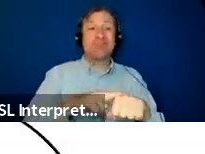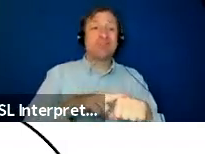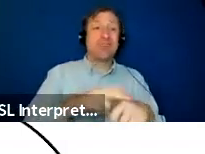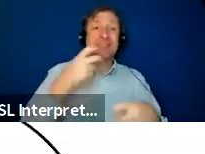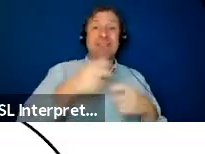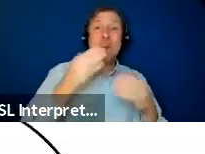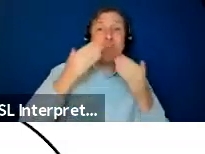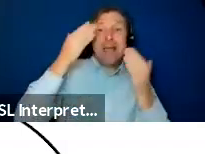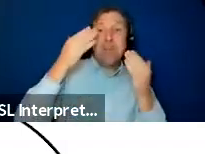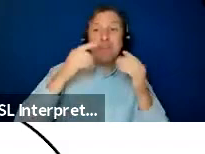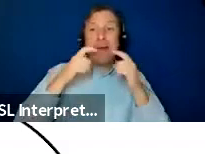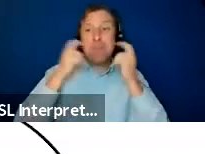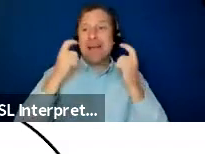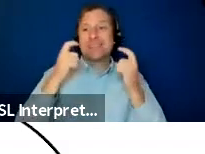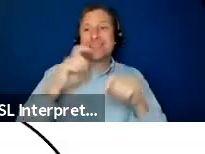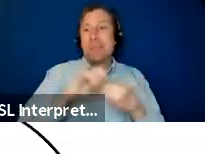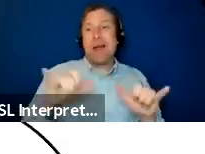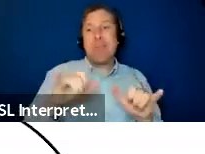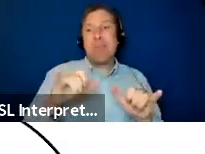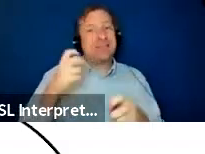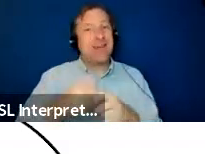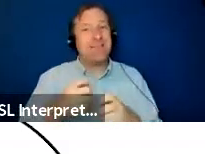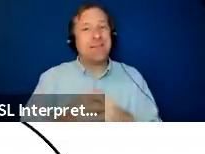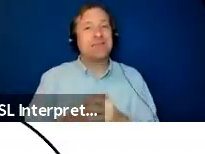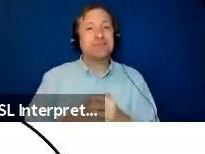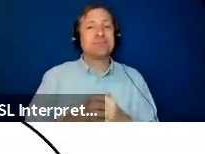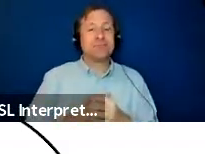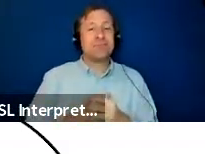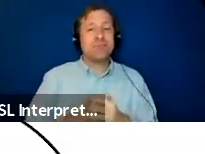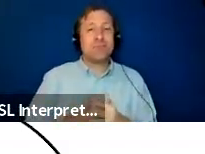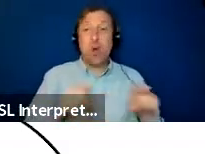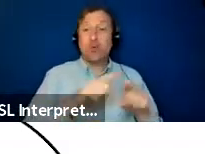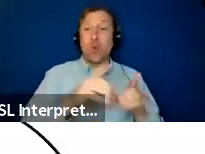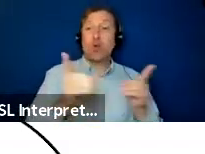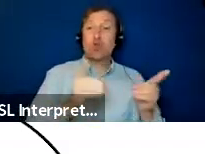have makeup done while wearing a mask. And it also includes people like directors, ADs,